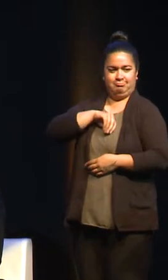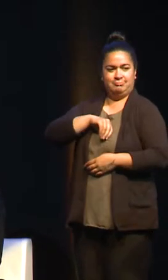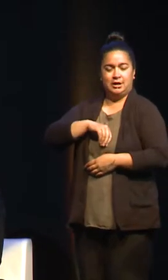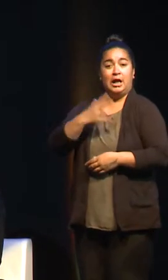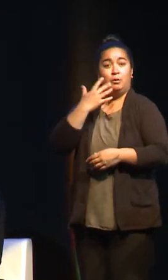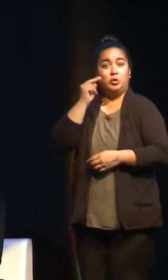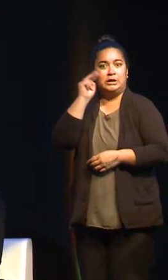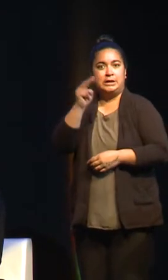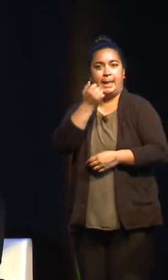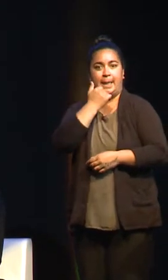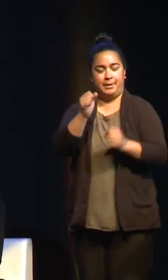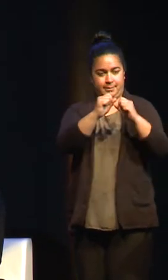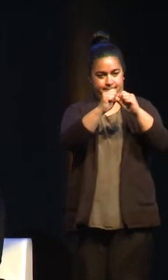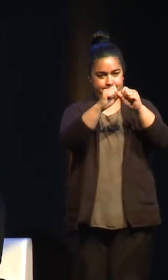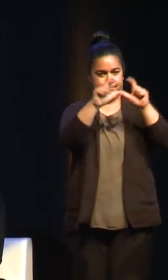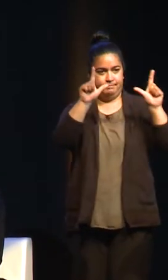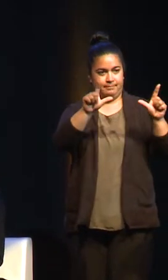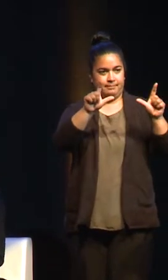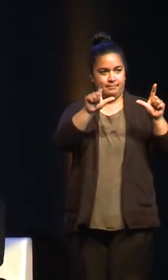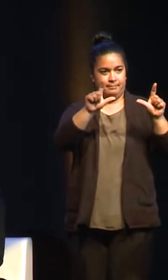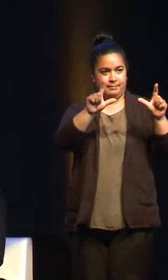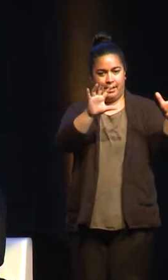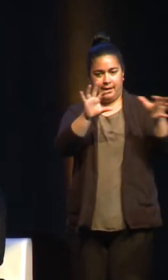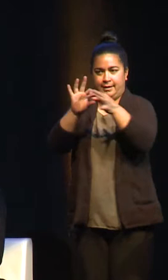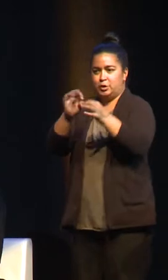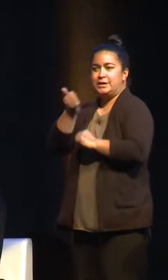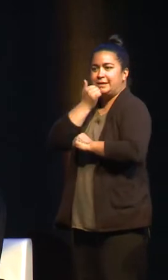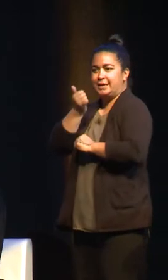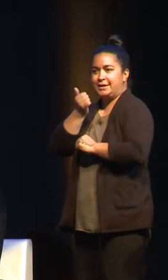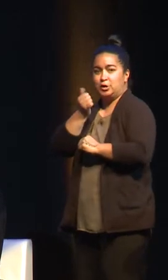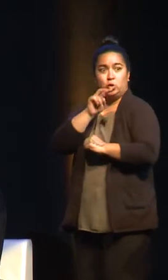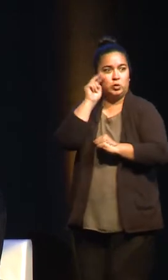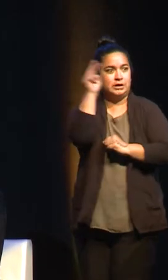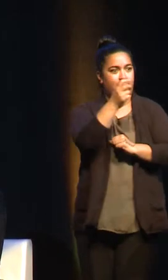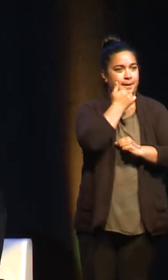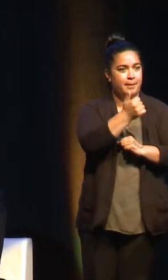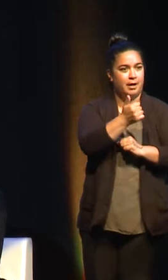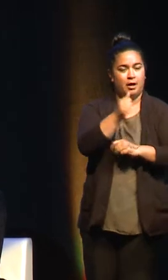a number attached to a date, you see the number but you don't see the date . It feels